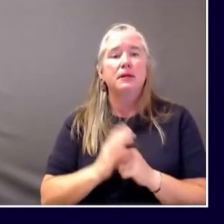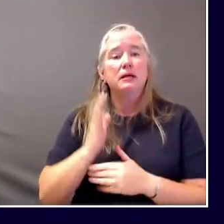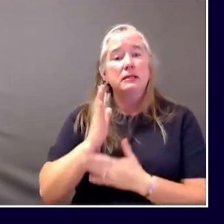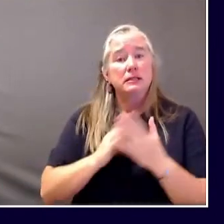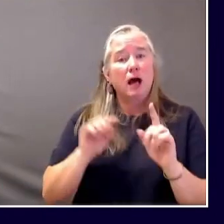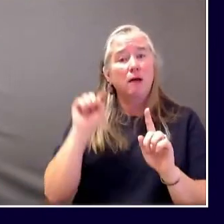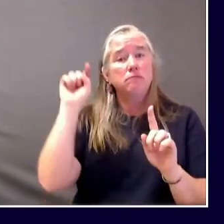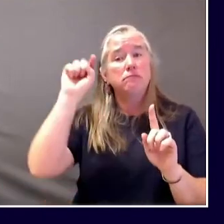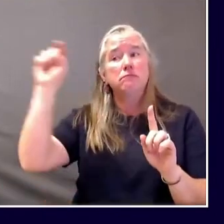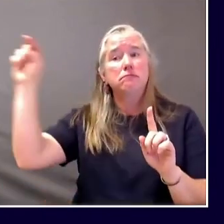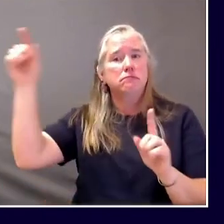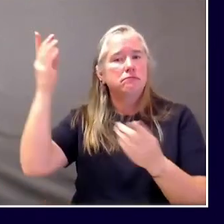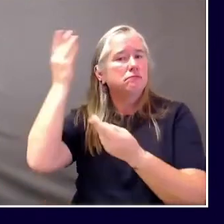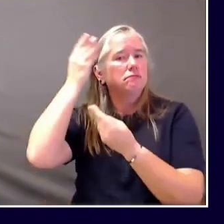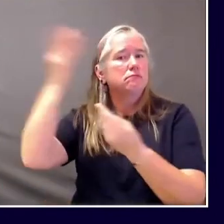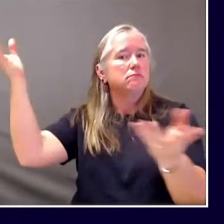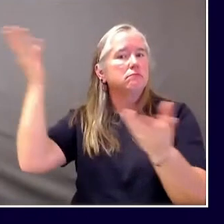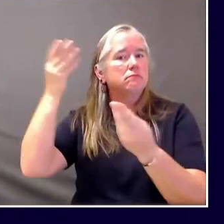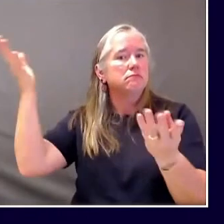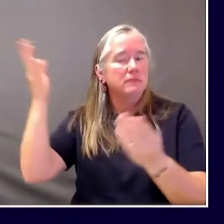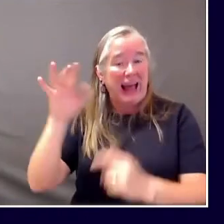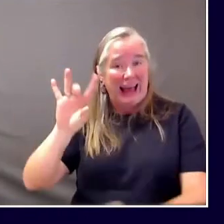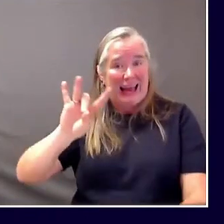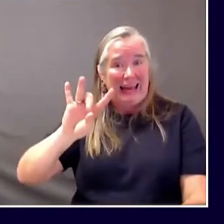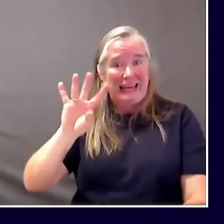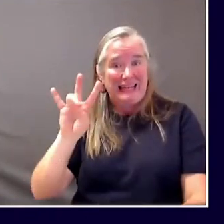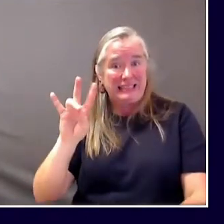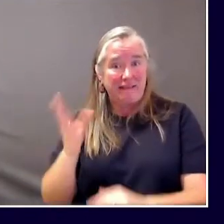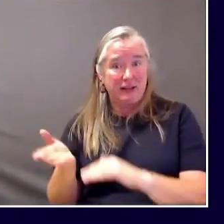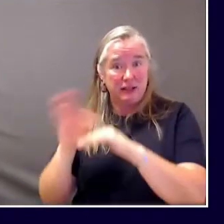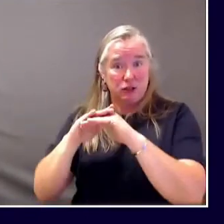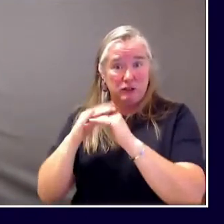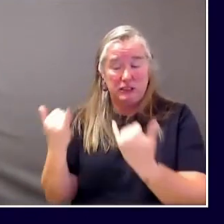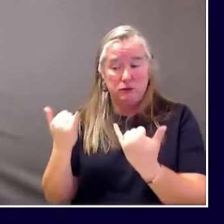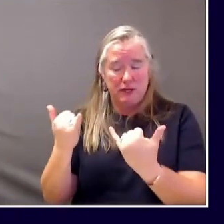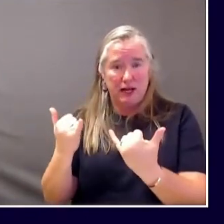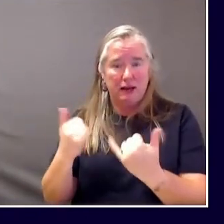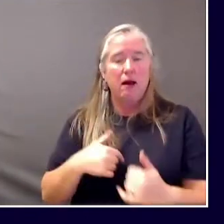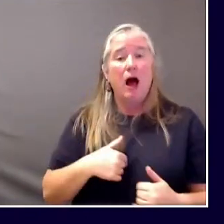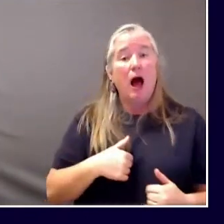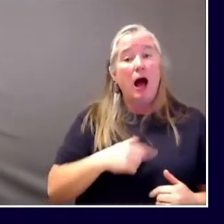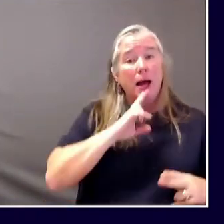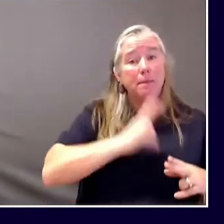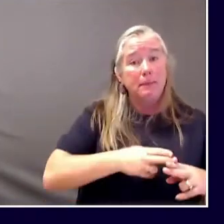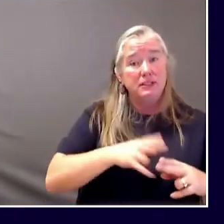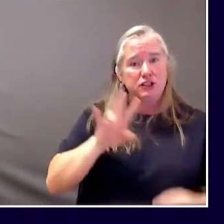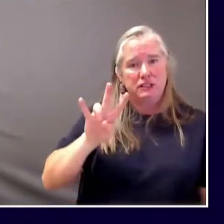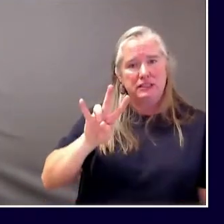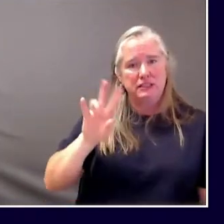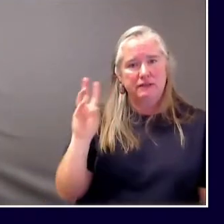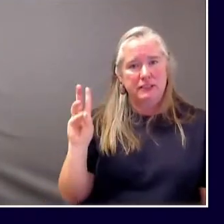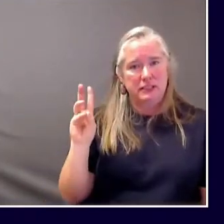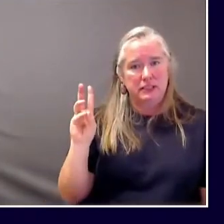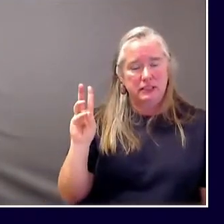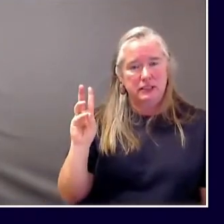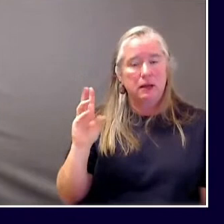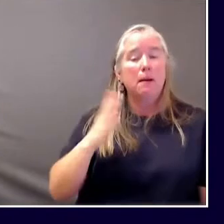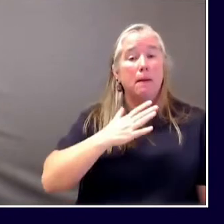number of cases today it's been eighty seven as I mentioned in moment ago our